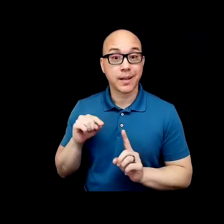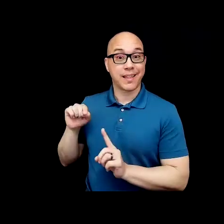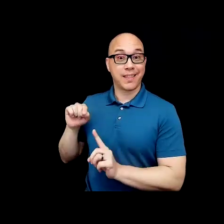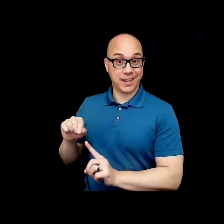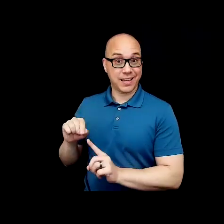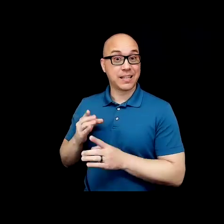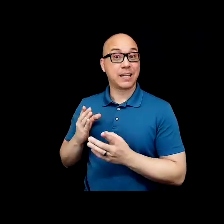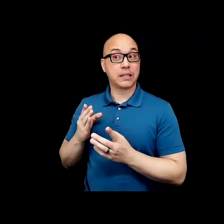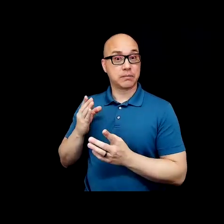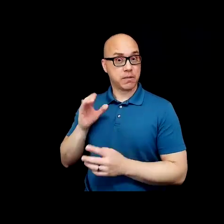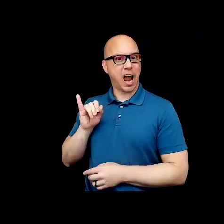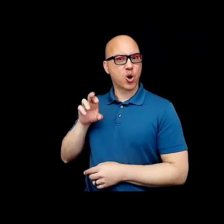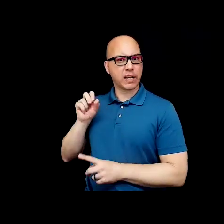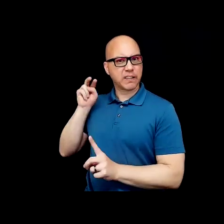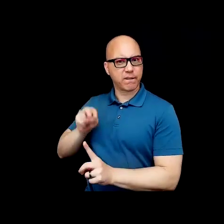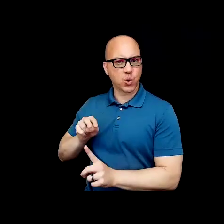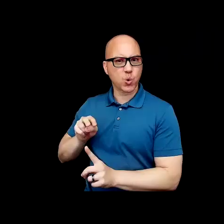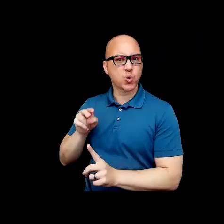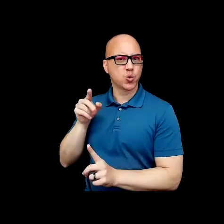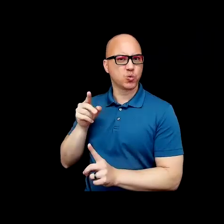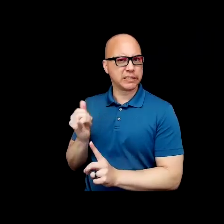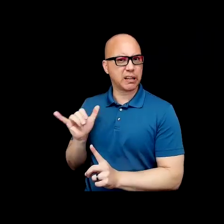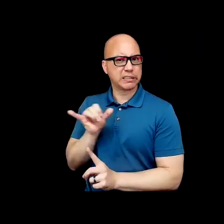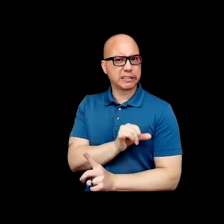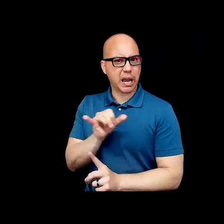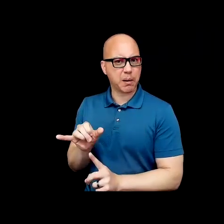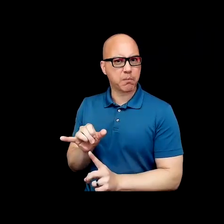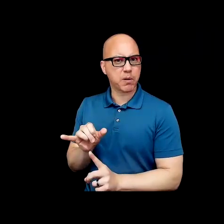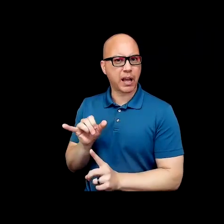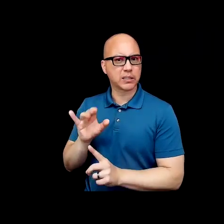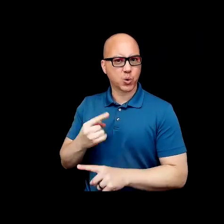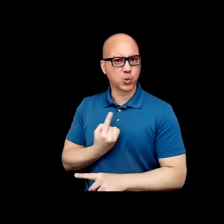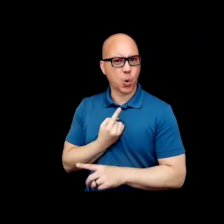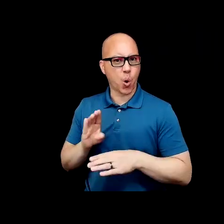Sole Proprietor, you will still get that legal separation and liability